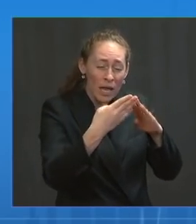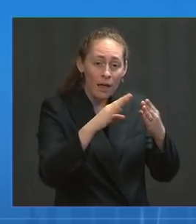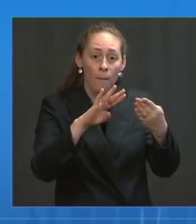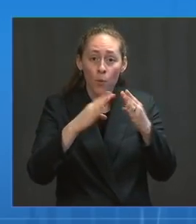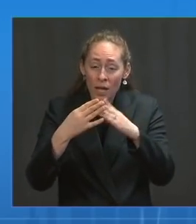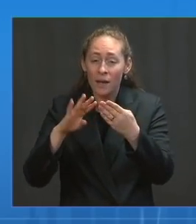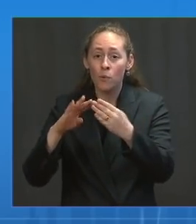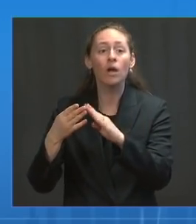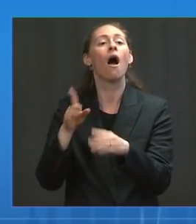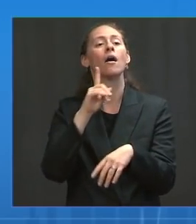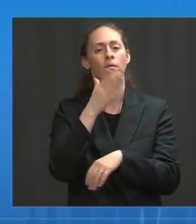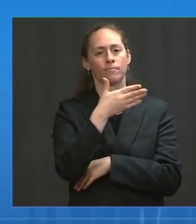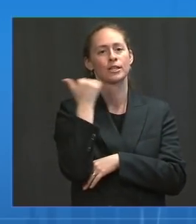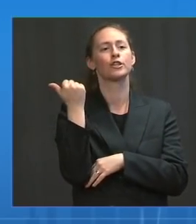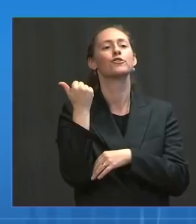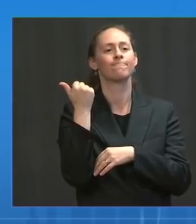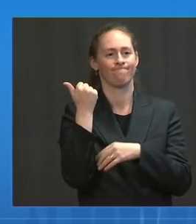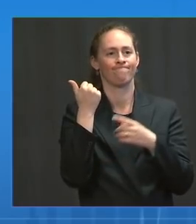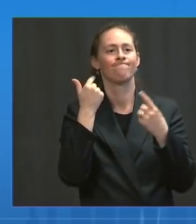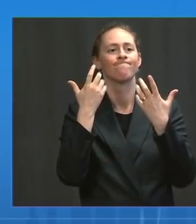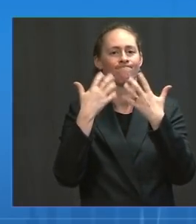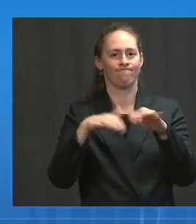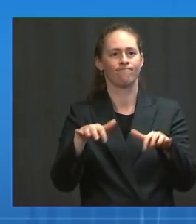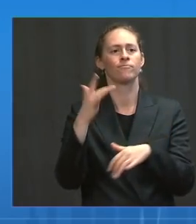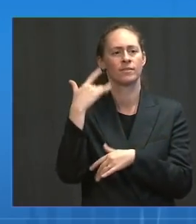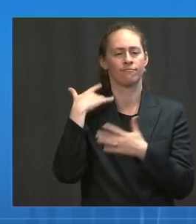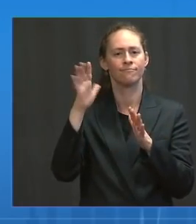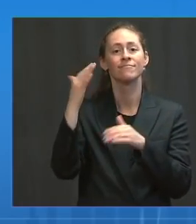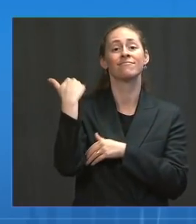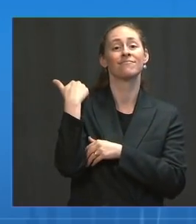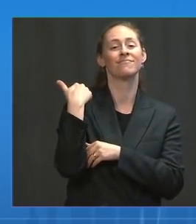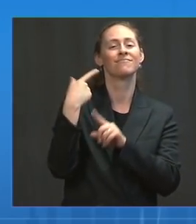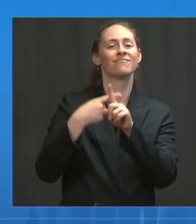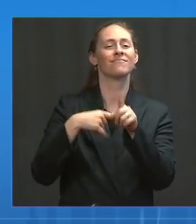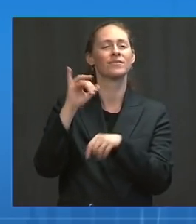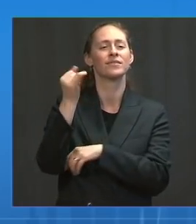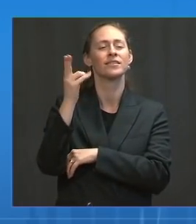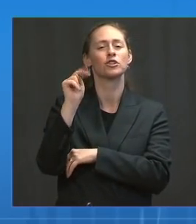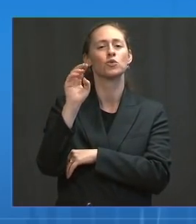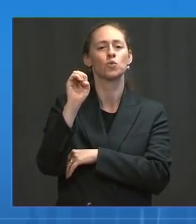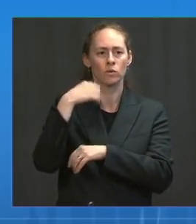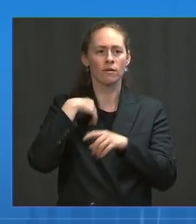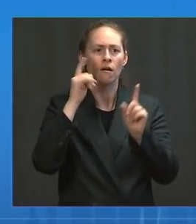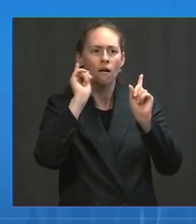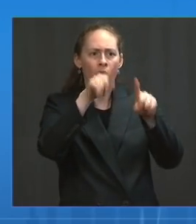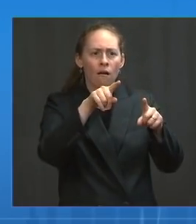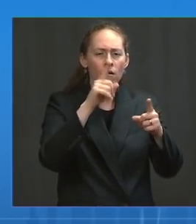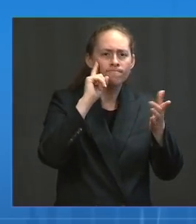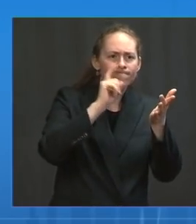with some of the lowest vaccination rates. We worked with local organizations in these communities